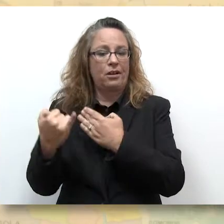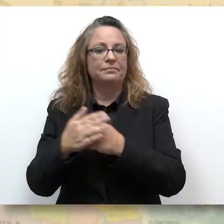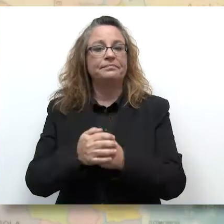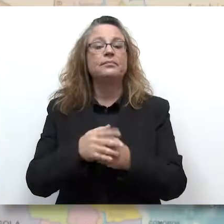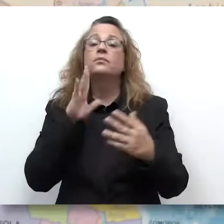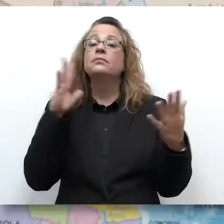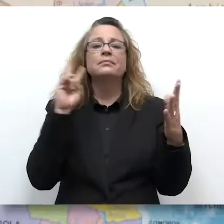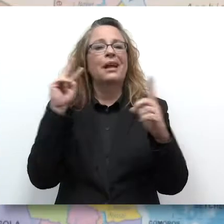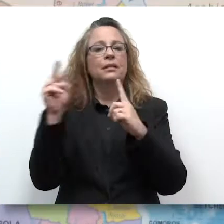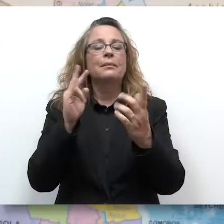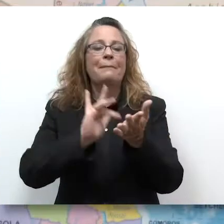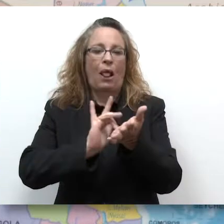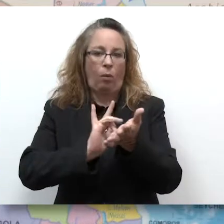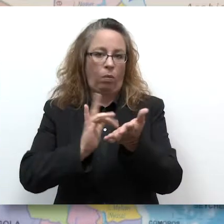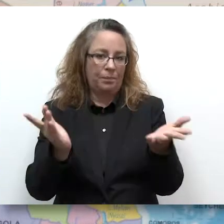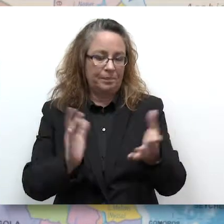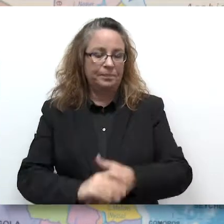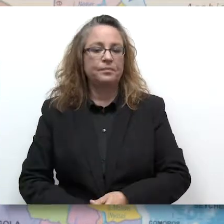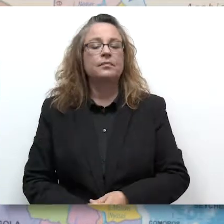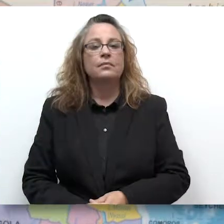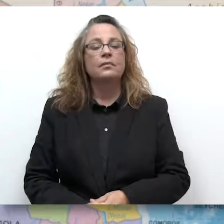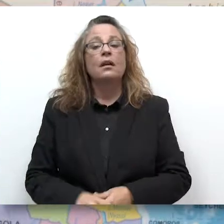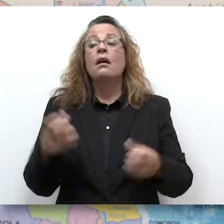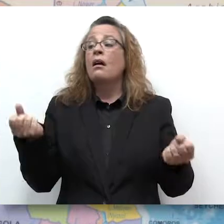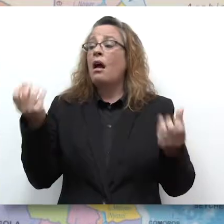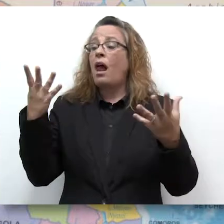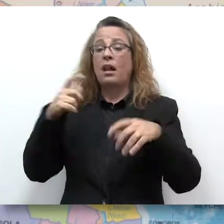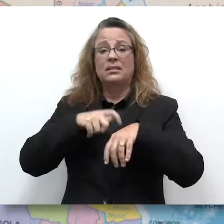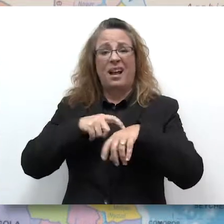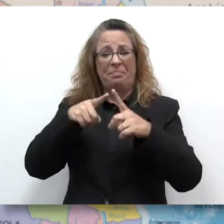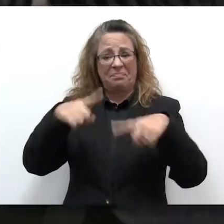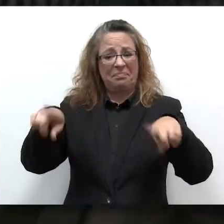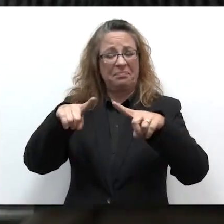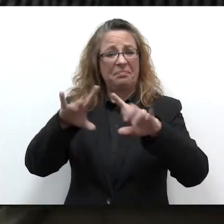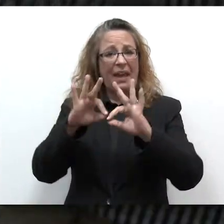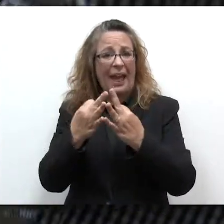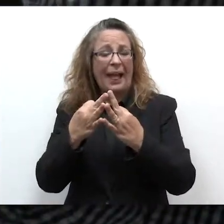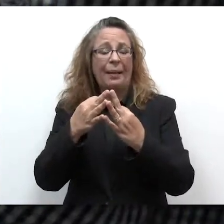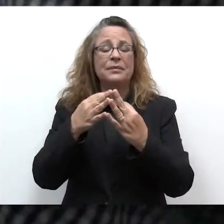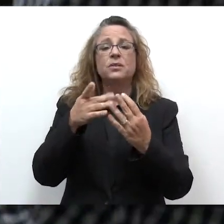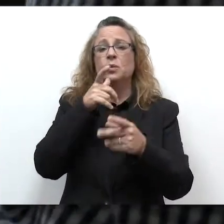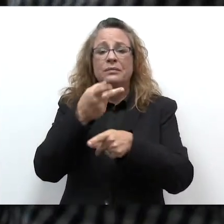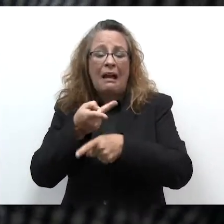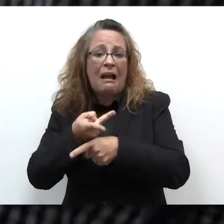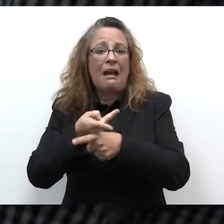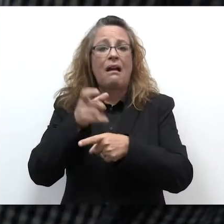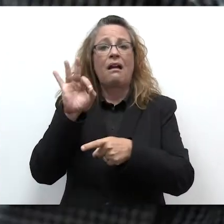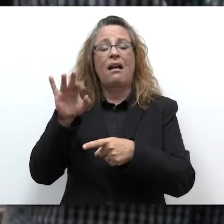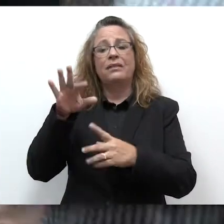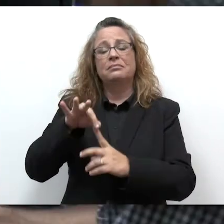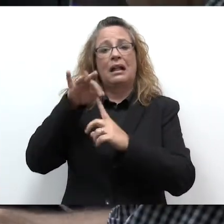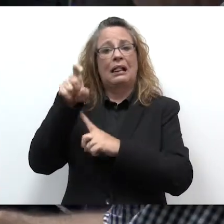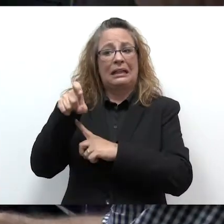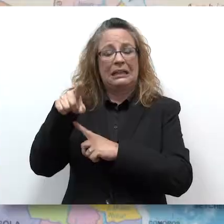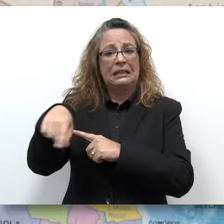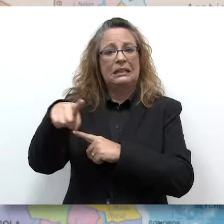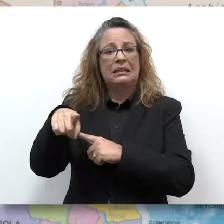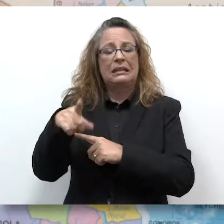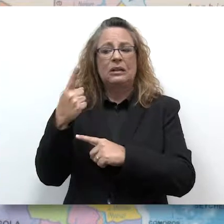A lot of times our families, caregivers, or parents of our young folks with disabilities really take a dim view of what their youngster is able to do,